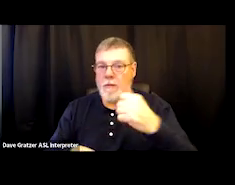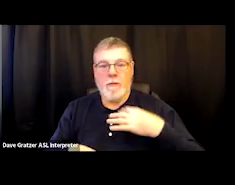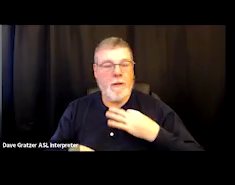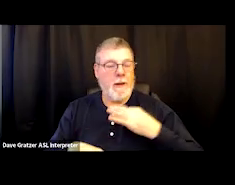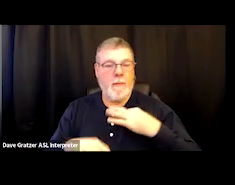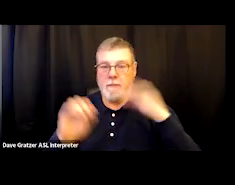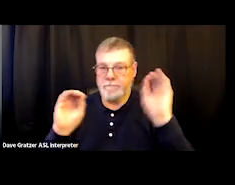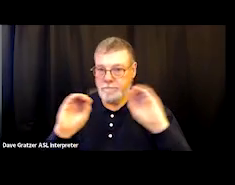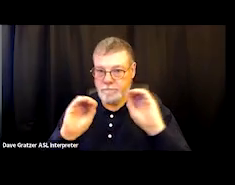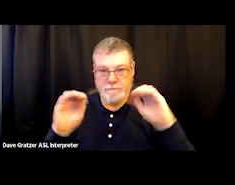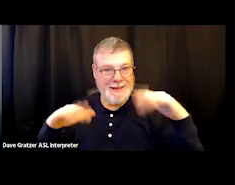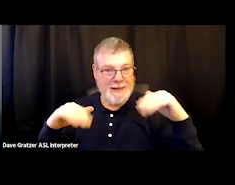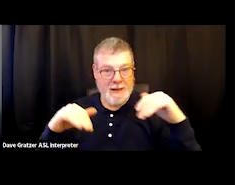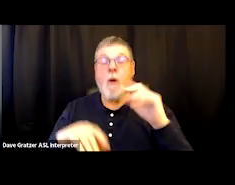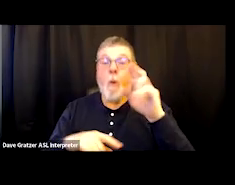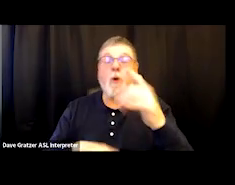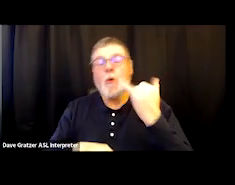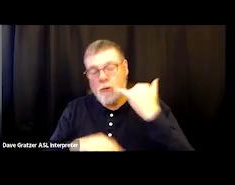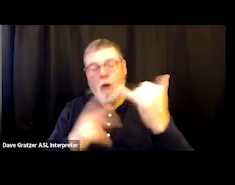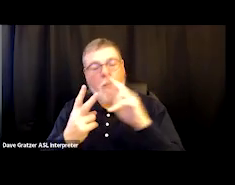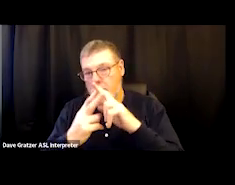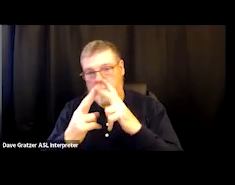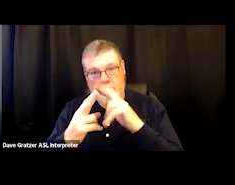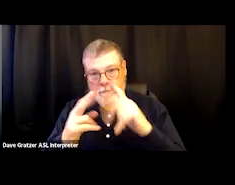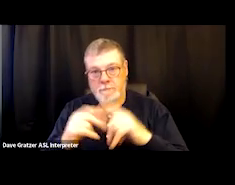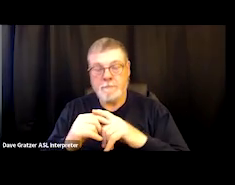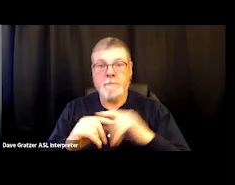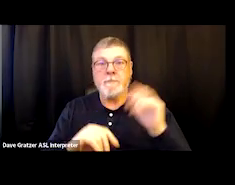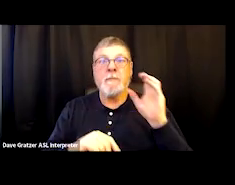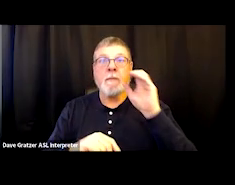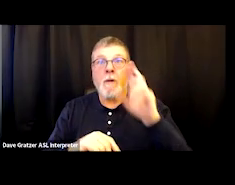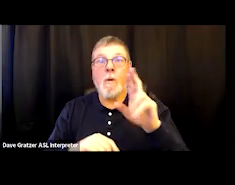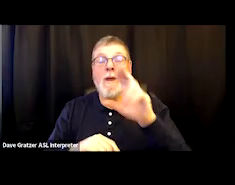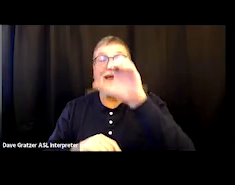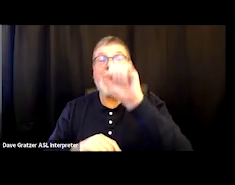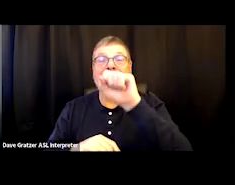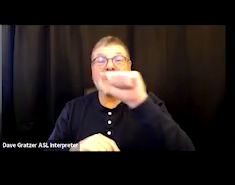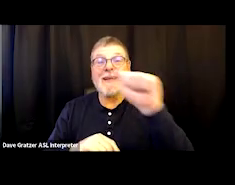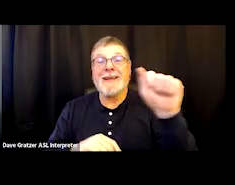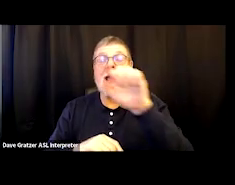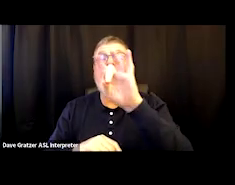or you've called your local Social Security office or even the Social Security 800-number,